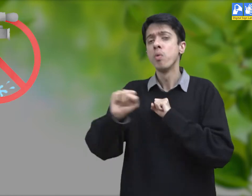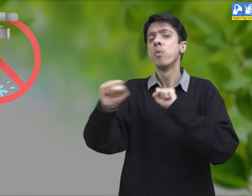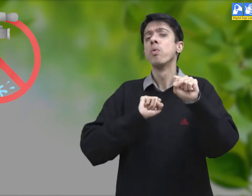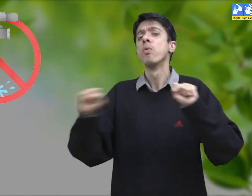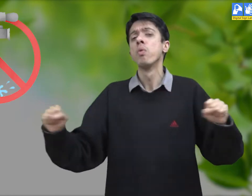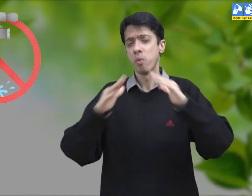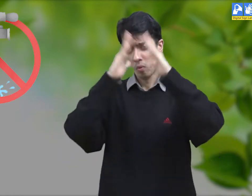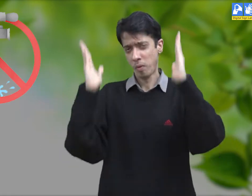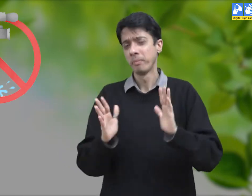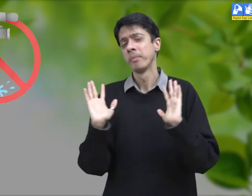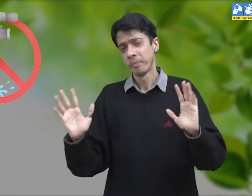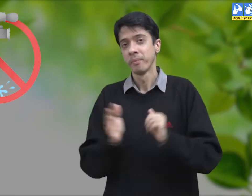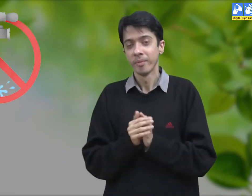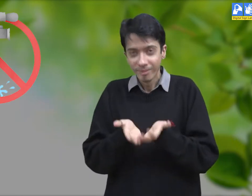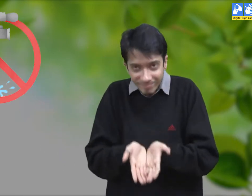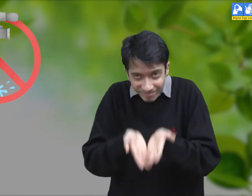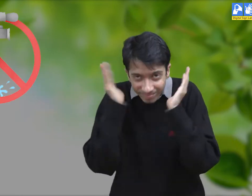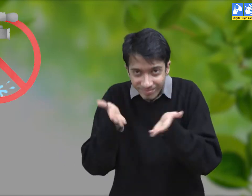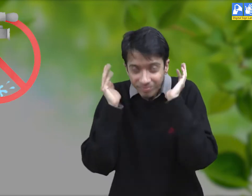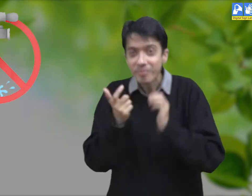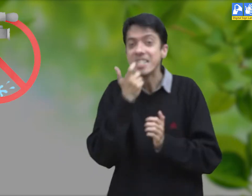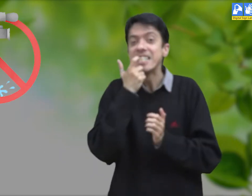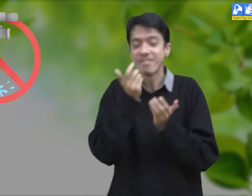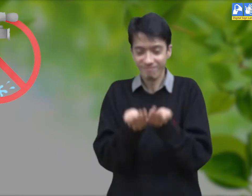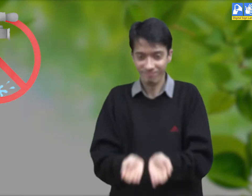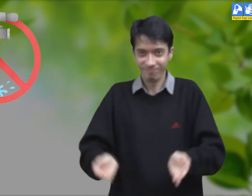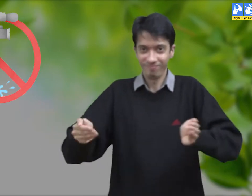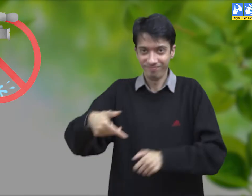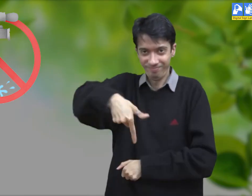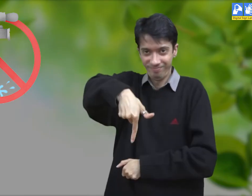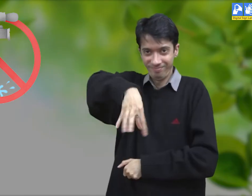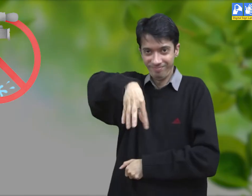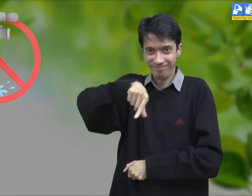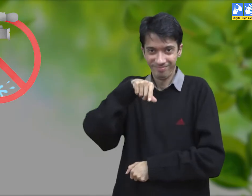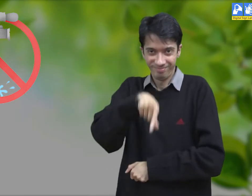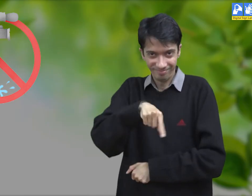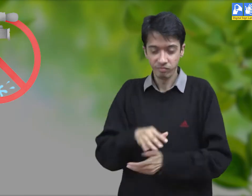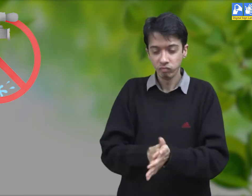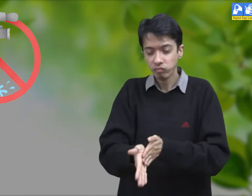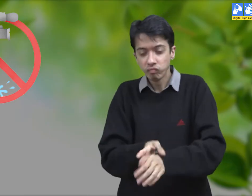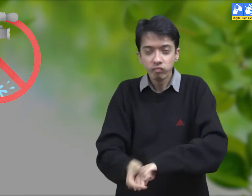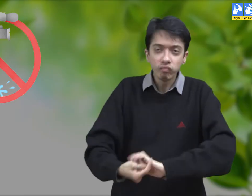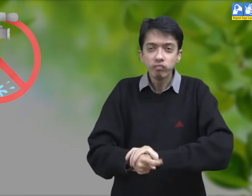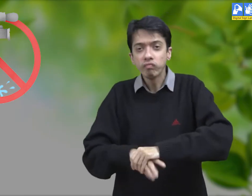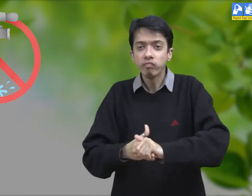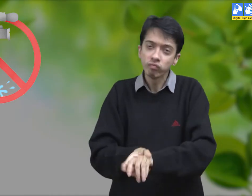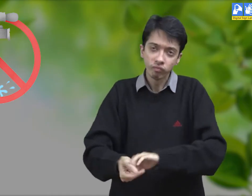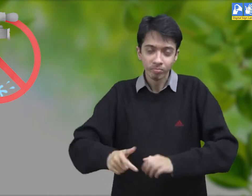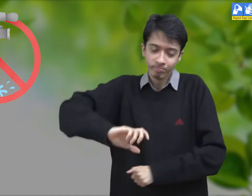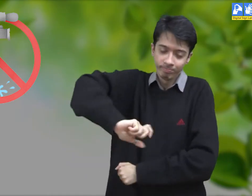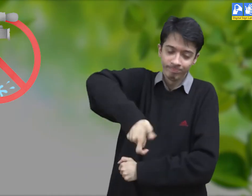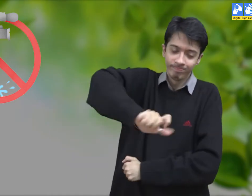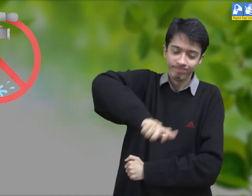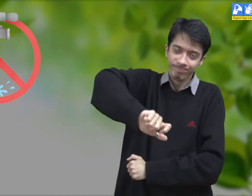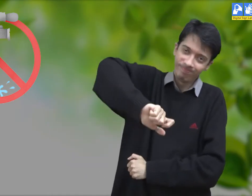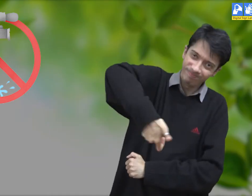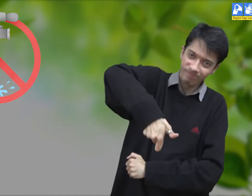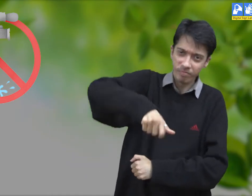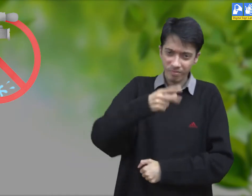Second example, at our homes we have few taps that leak water even if we close it properly.